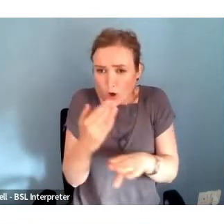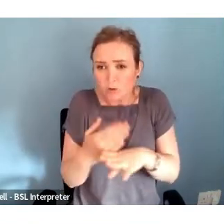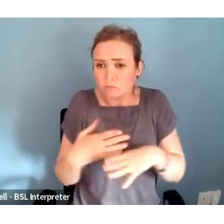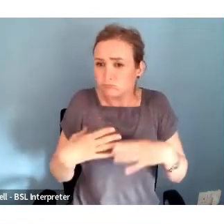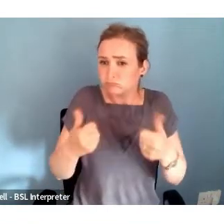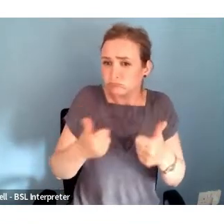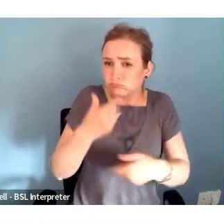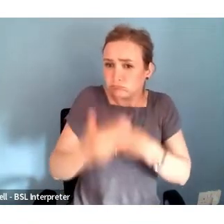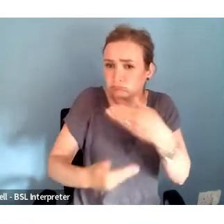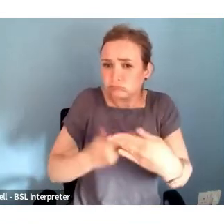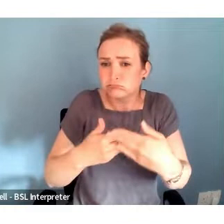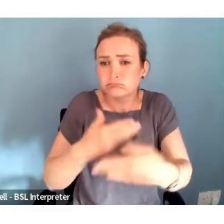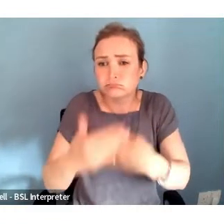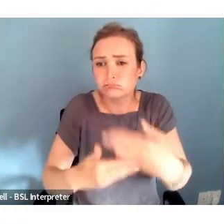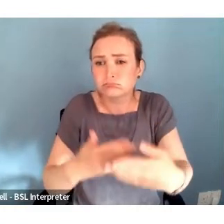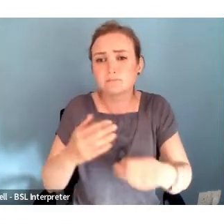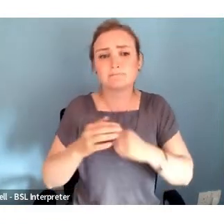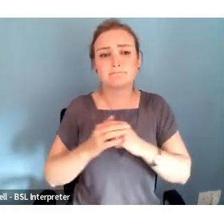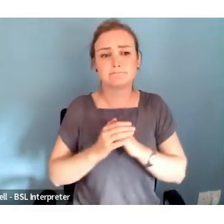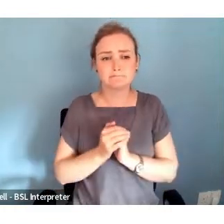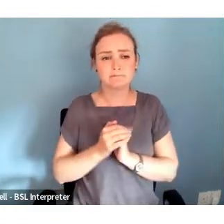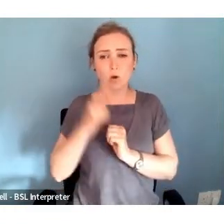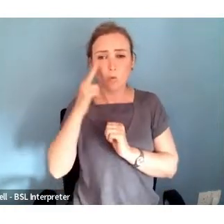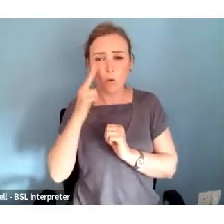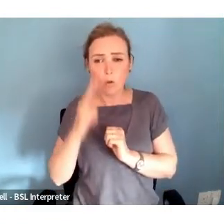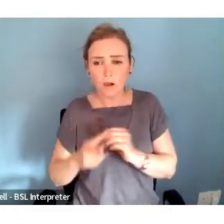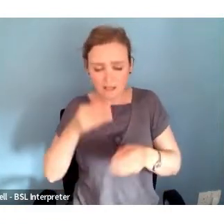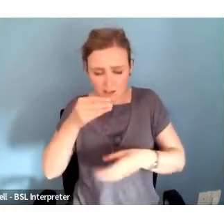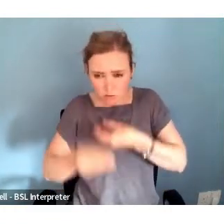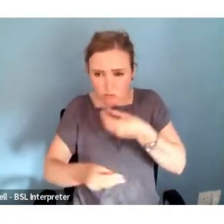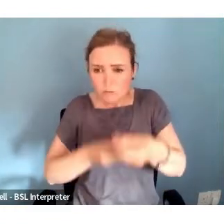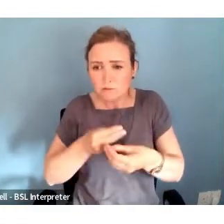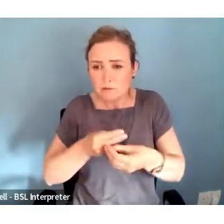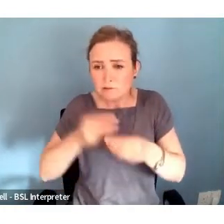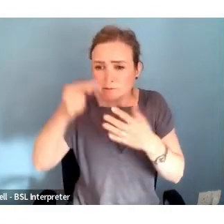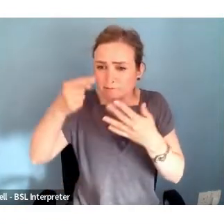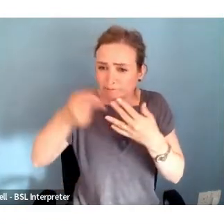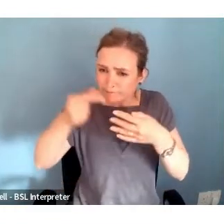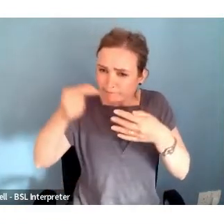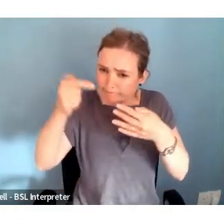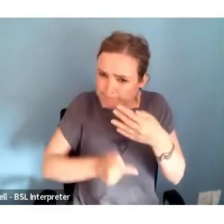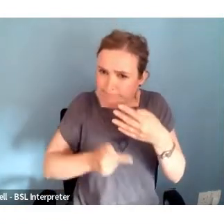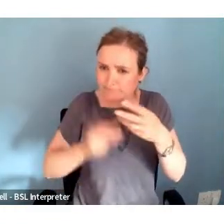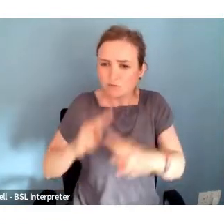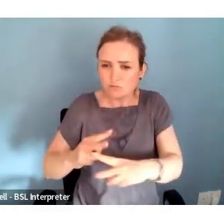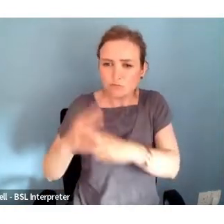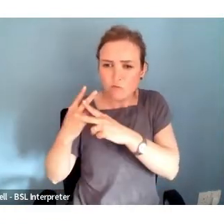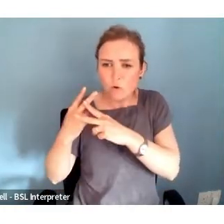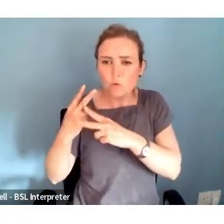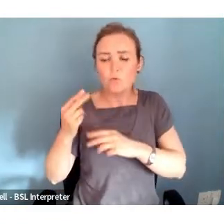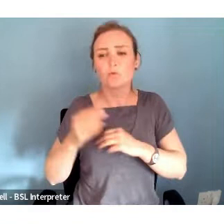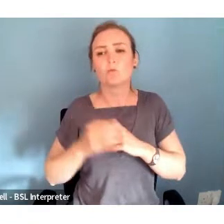description and really review it. And look at things like: Has the role changed?